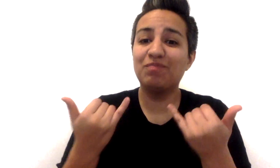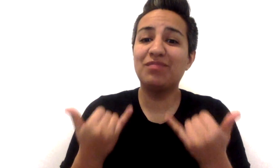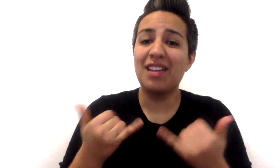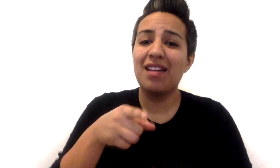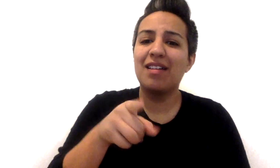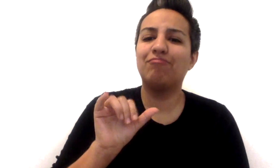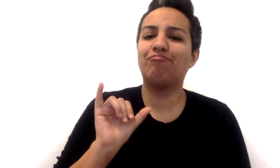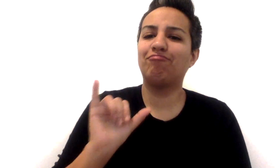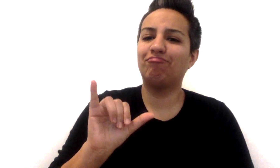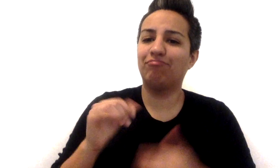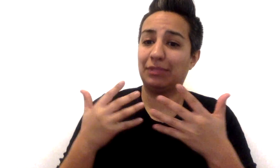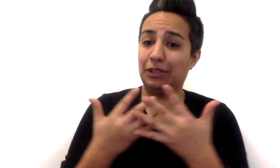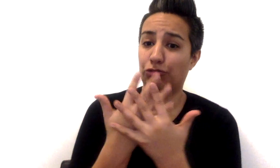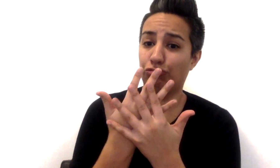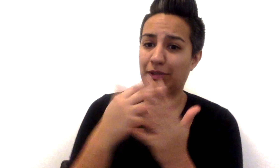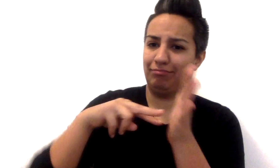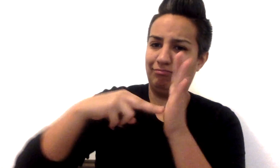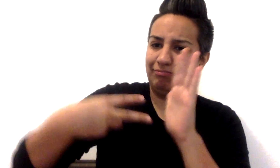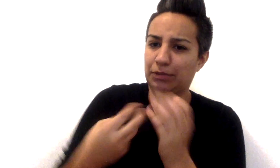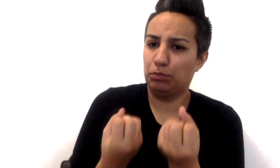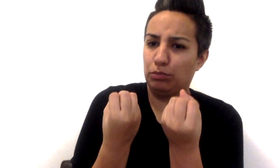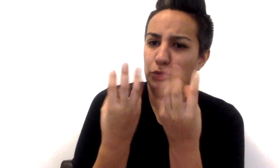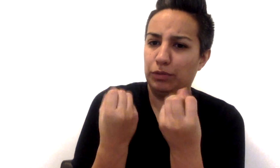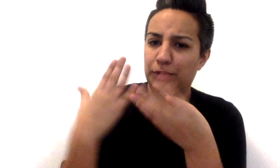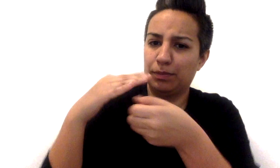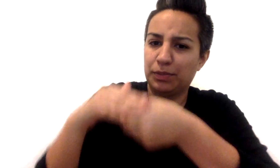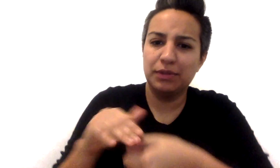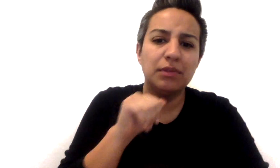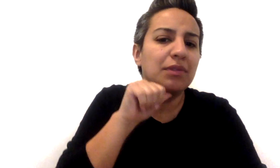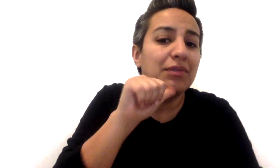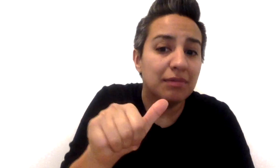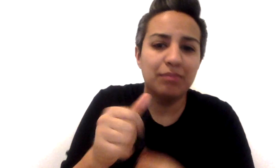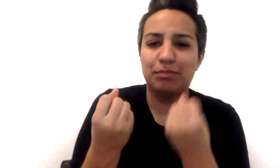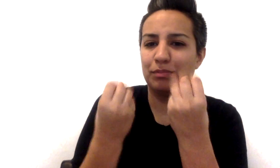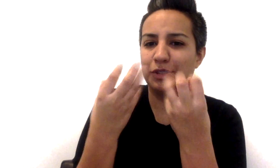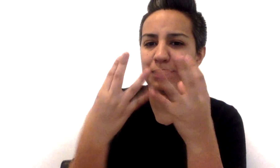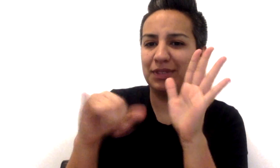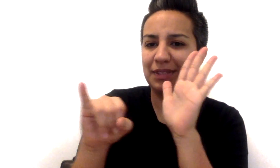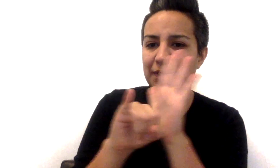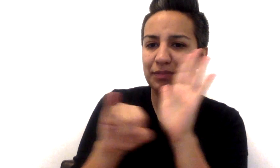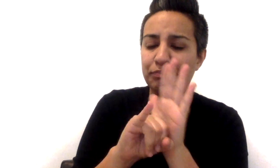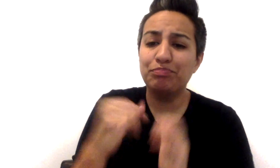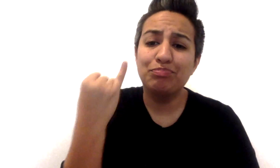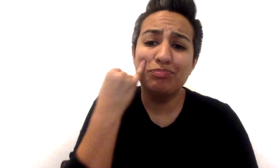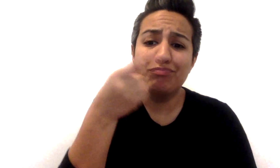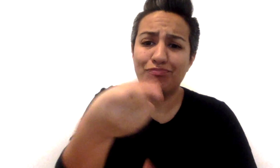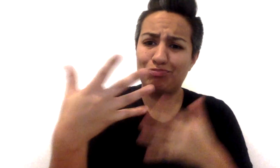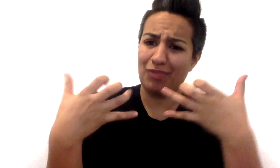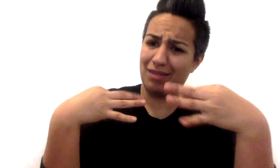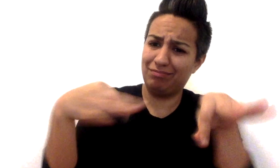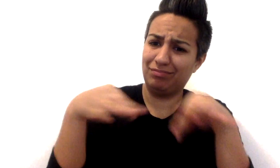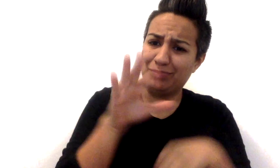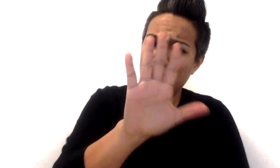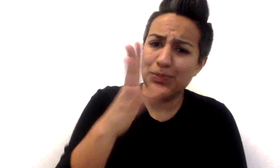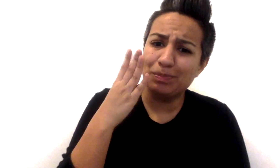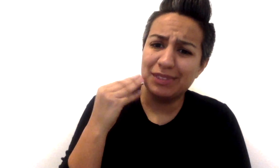As you realize by now, the "intersectionality" word was meant for multiple oppressions.